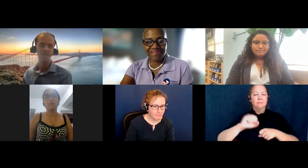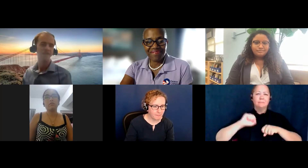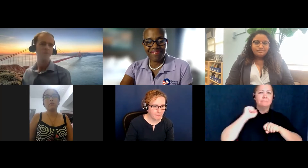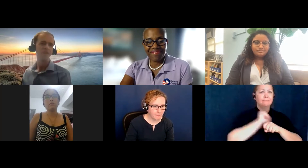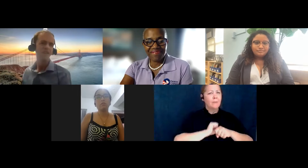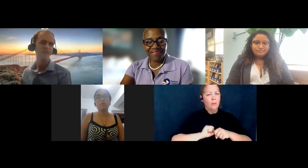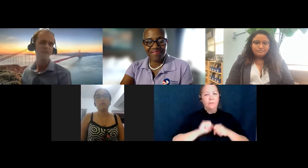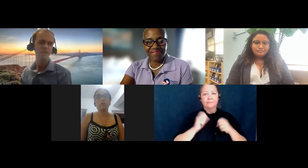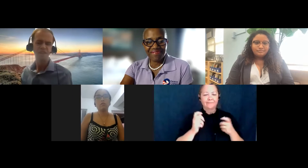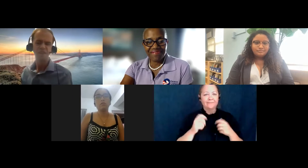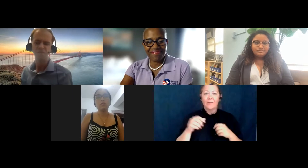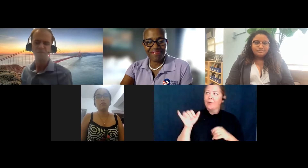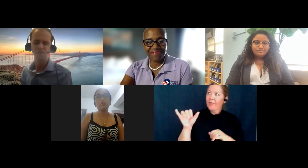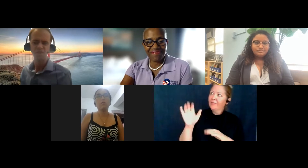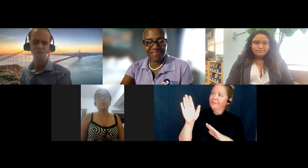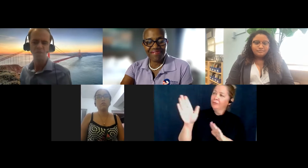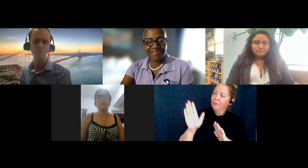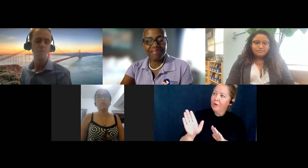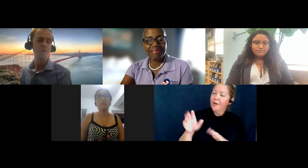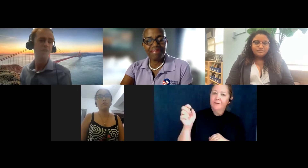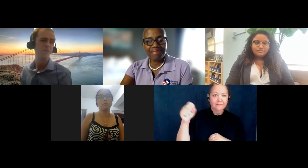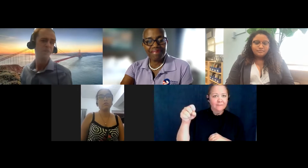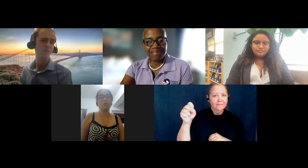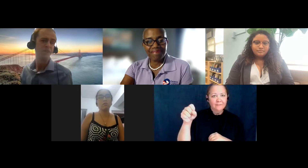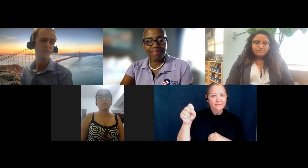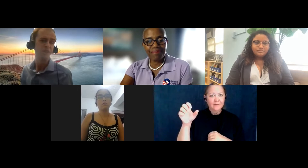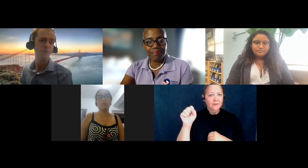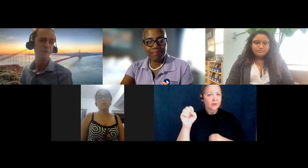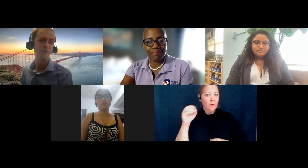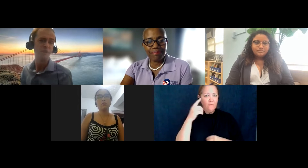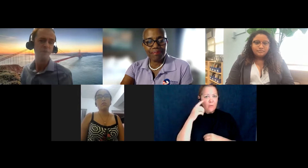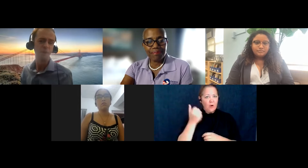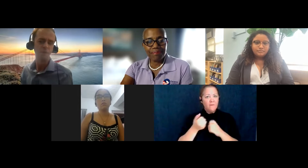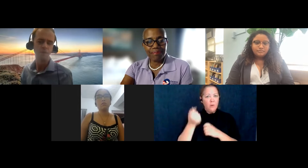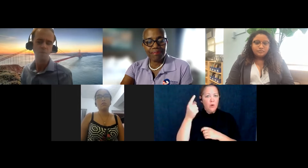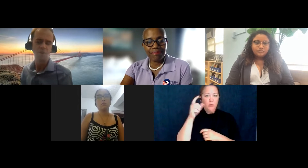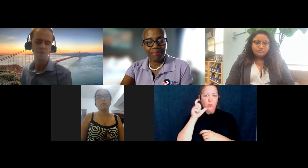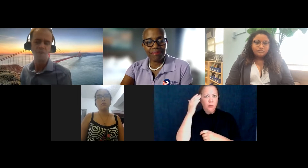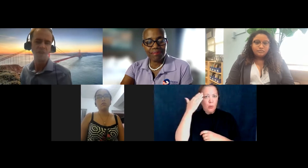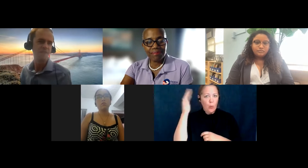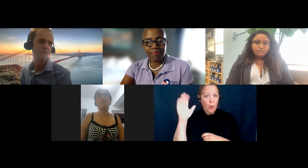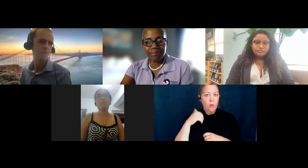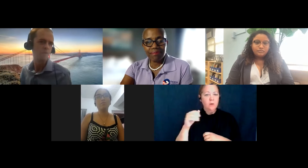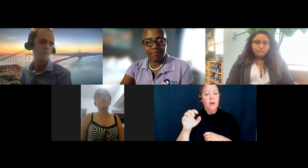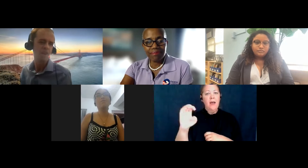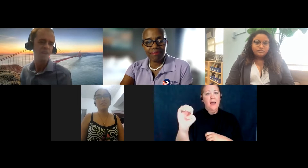For those who don’t know, EducationUSA is a network of over 400 advising centers worldwide.